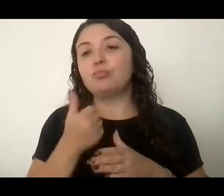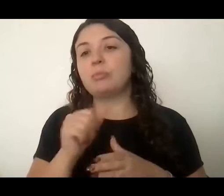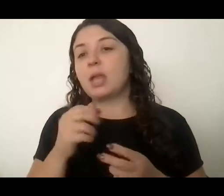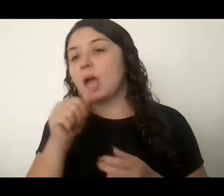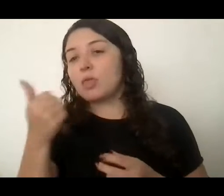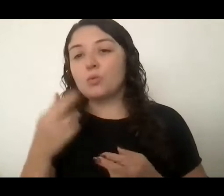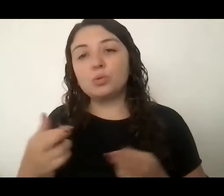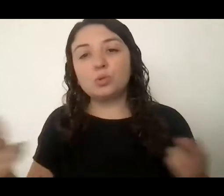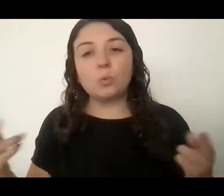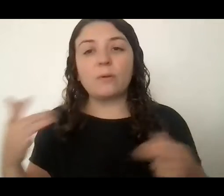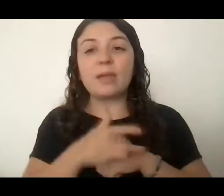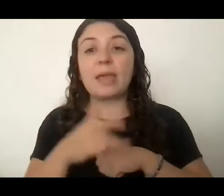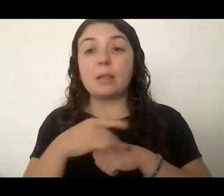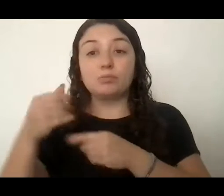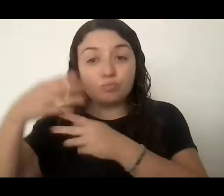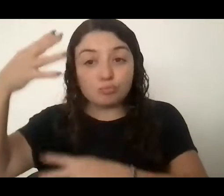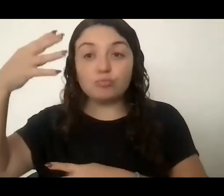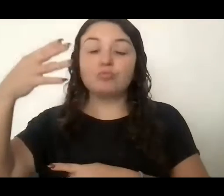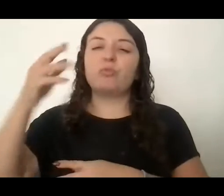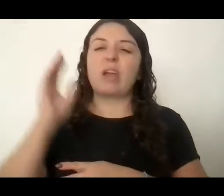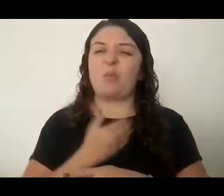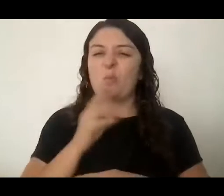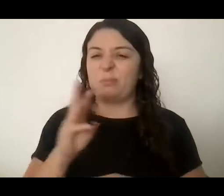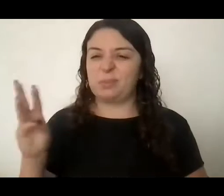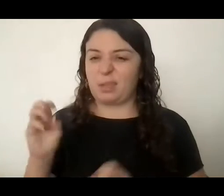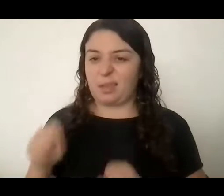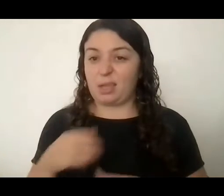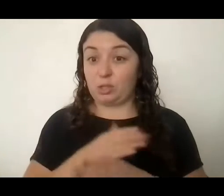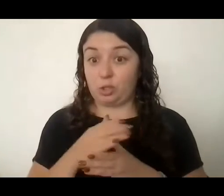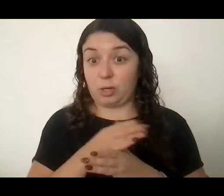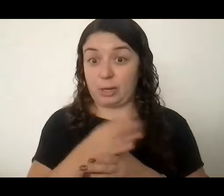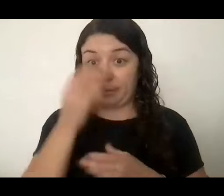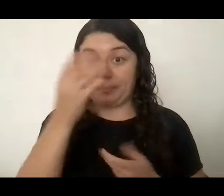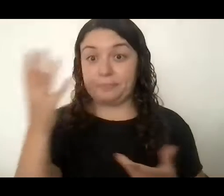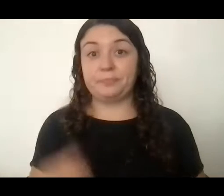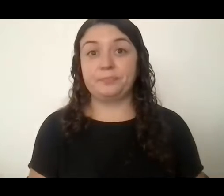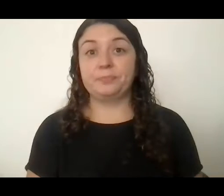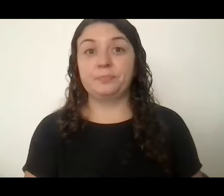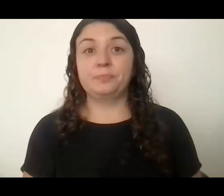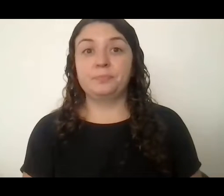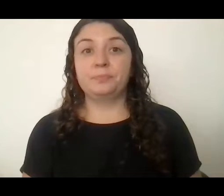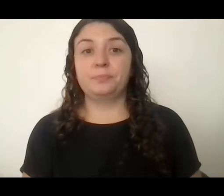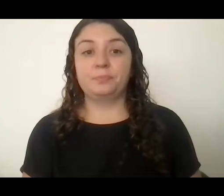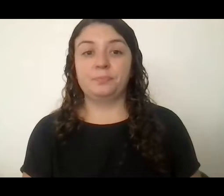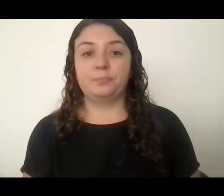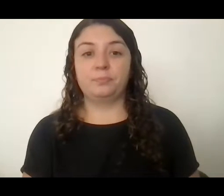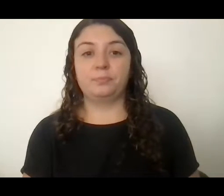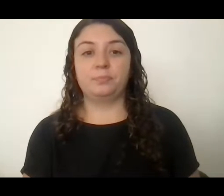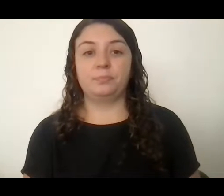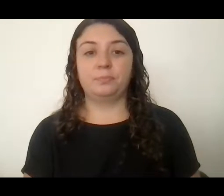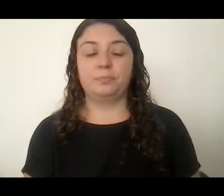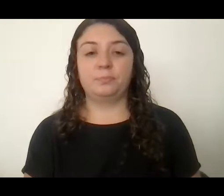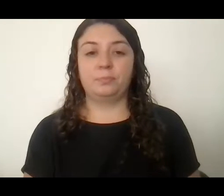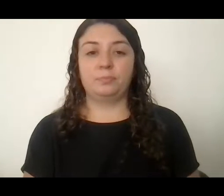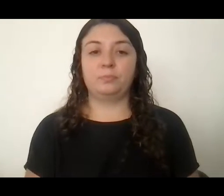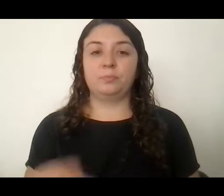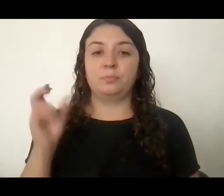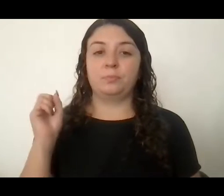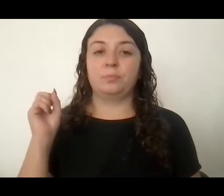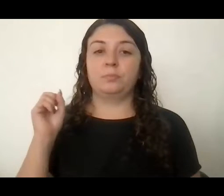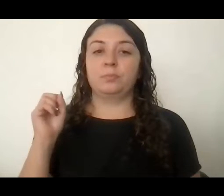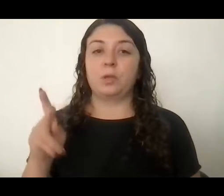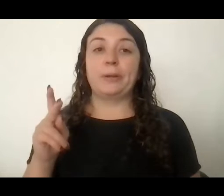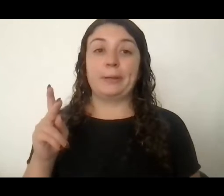they have on their small business hub website. Okay. So that's it for welcome. So I am going